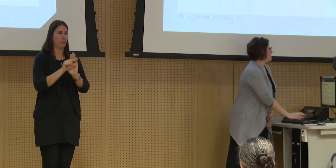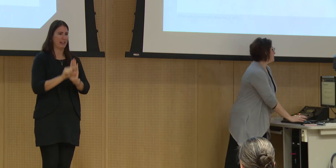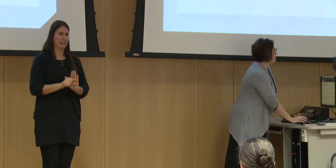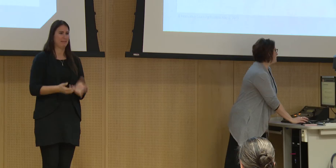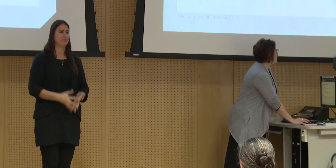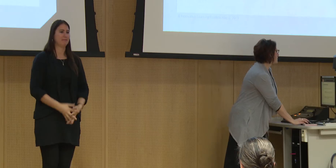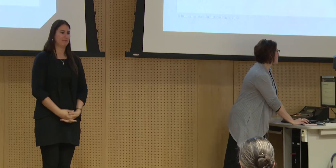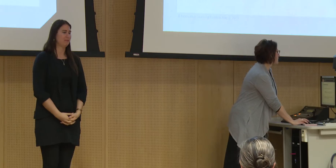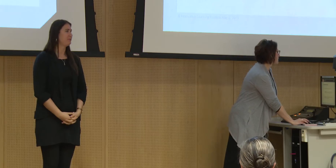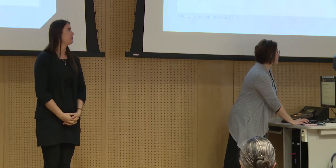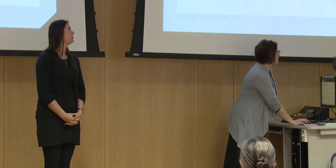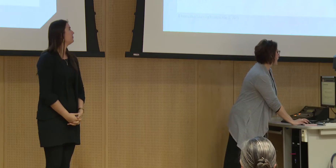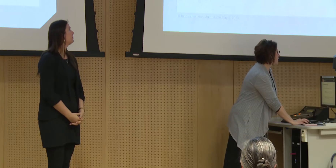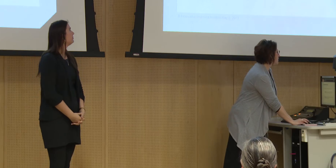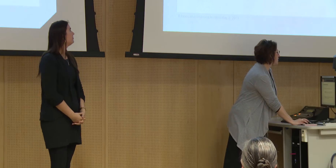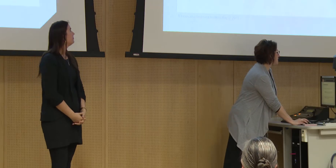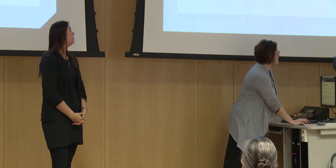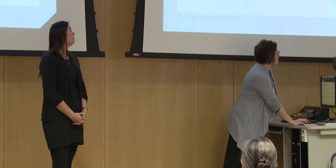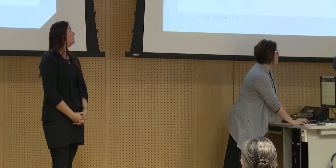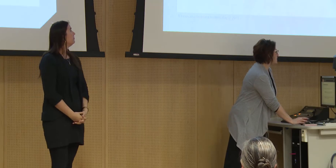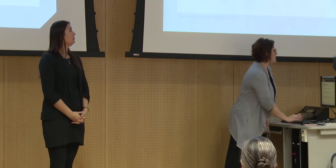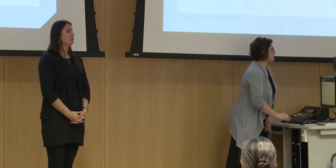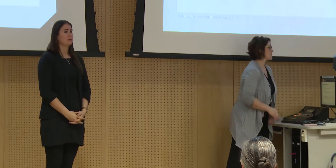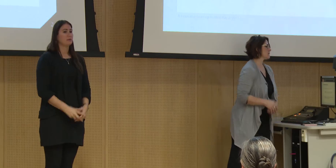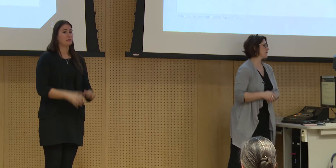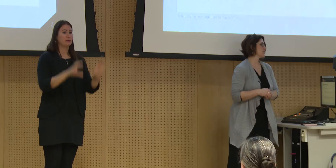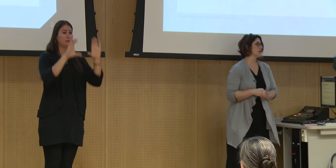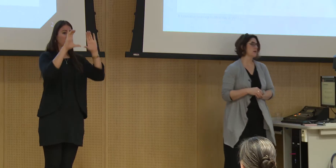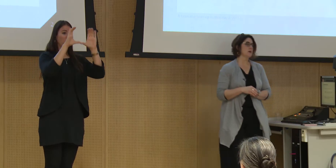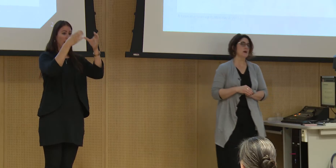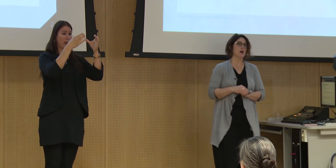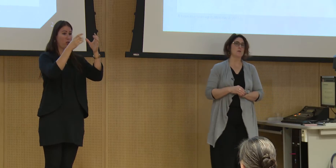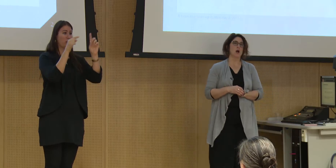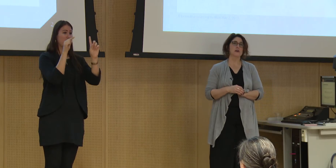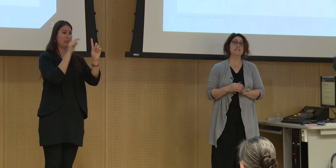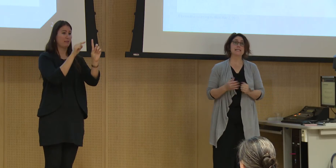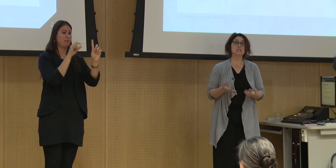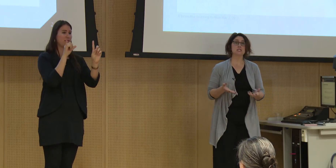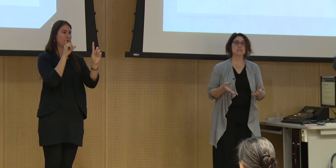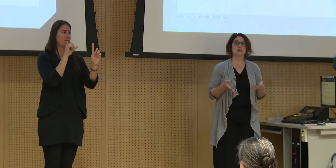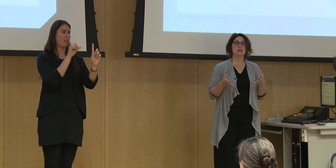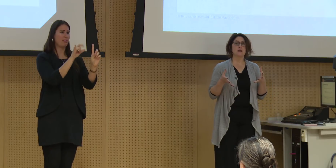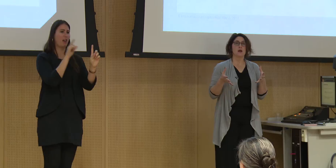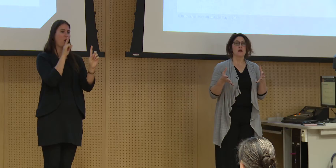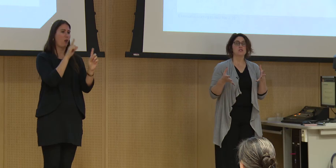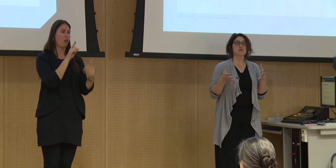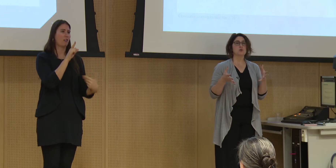Categories, over here, are essentially just a way